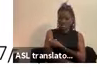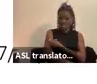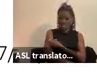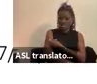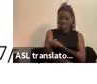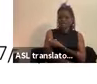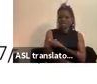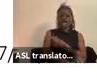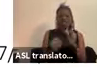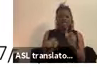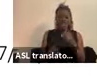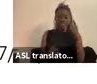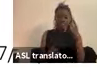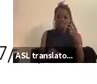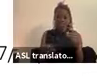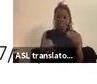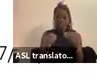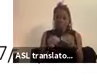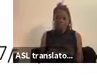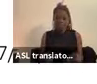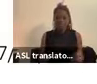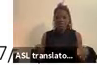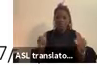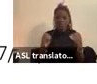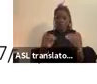more and more and more cases occur in our county.